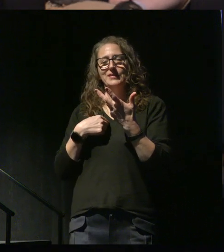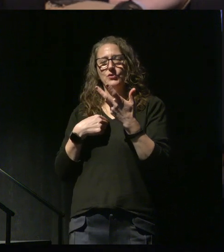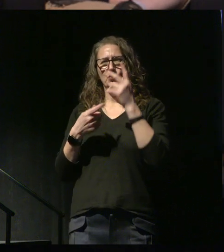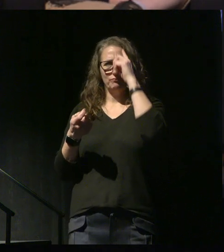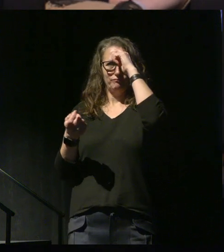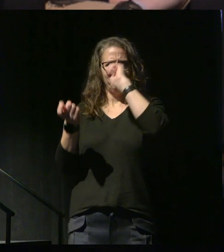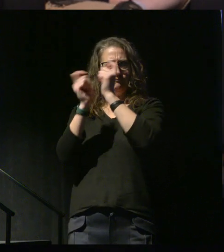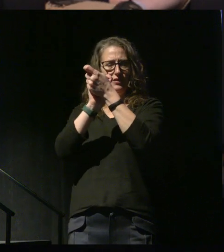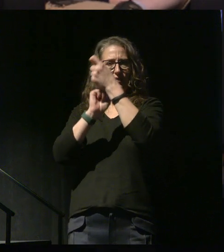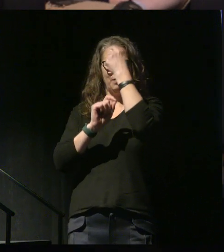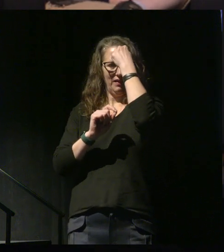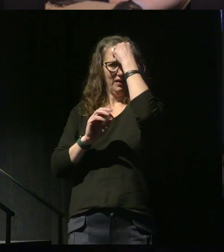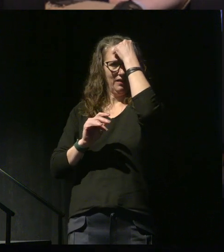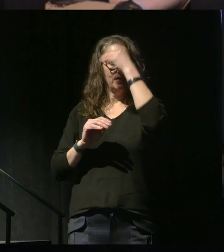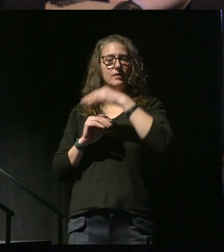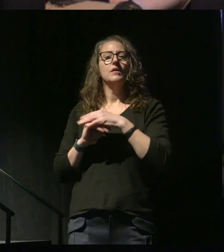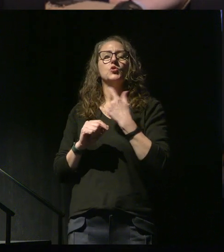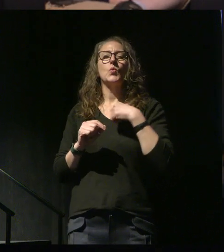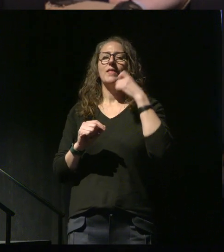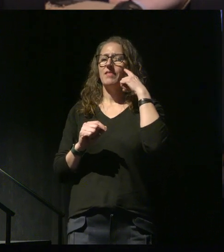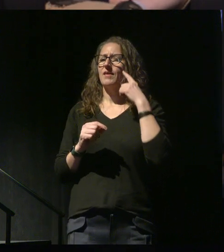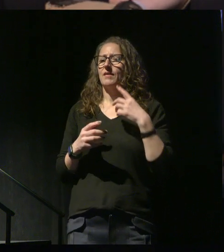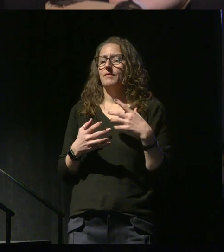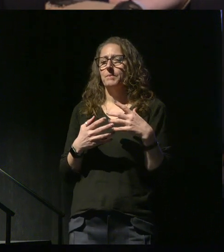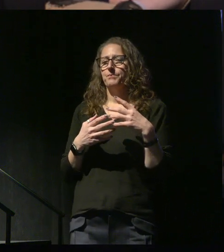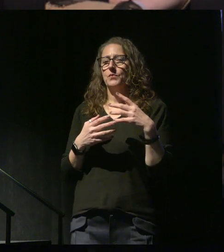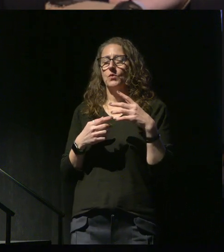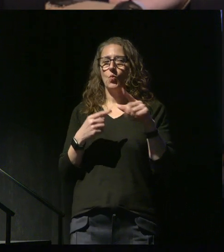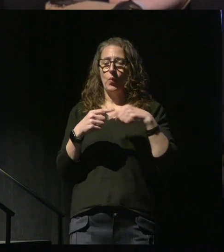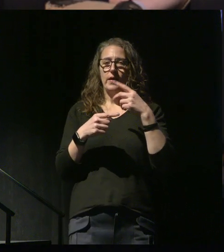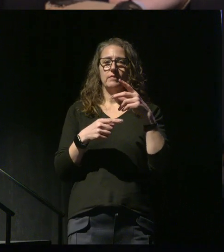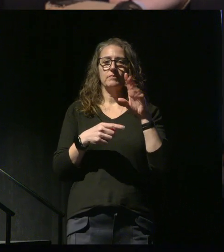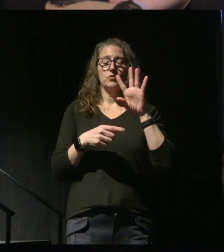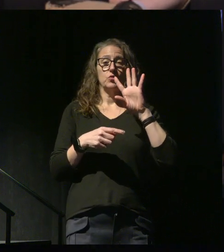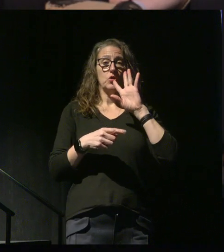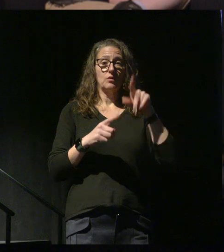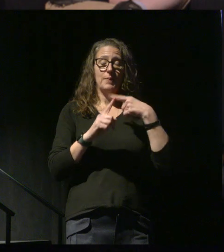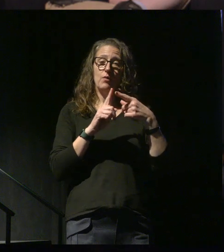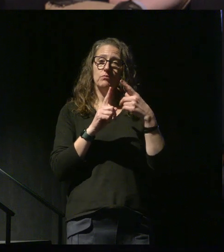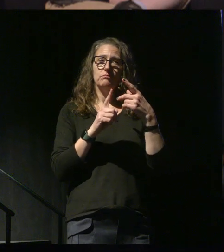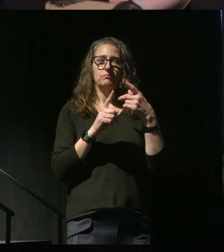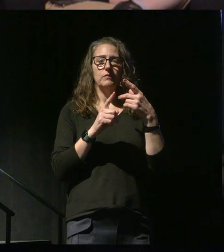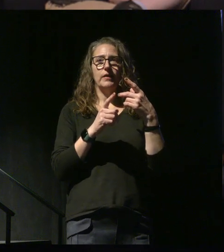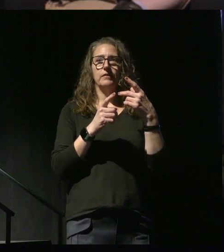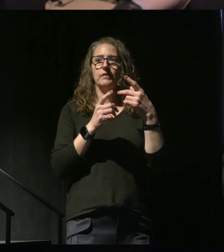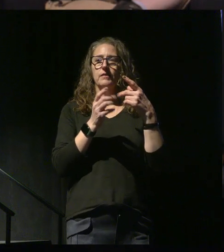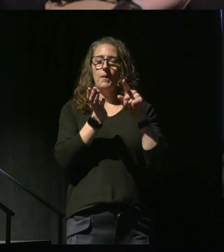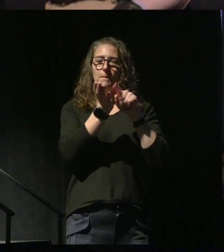right? And I think a lot of, you know like when we talk about corporate publishing, you know like we can be very